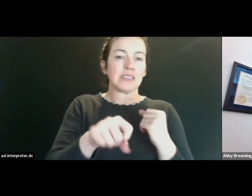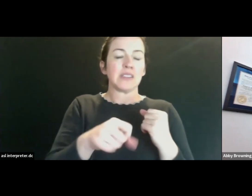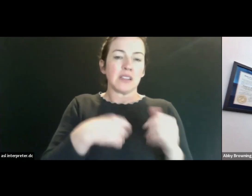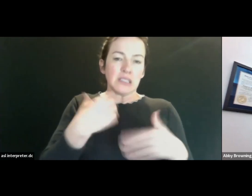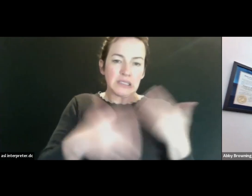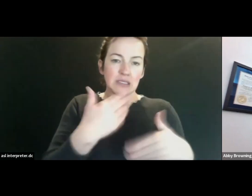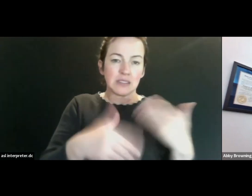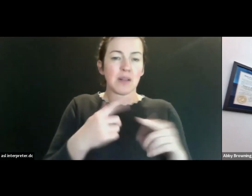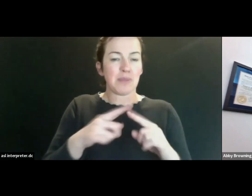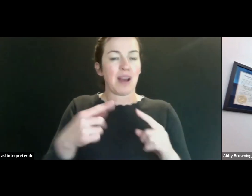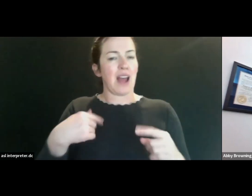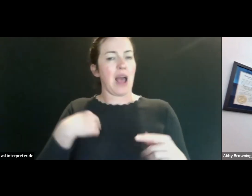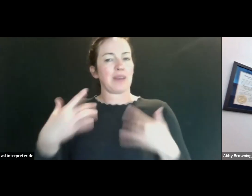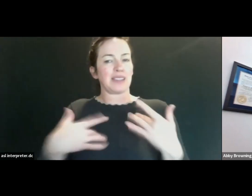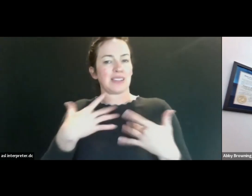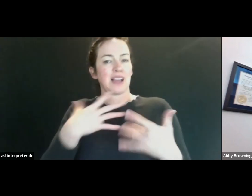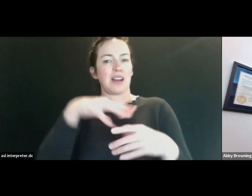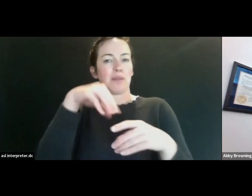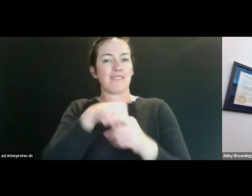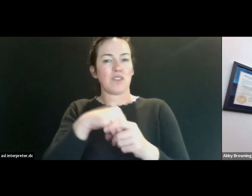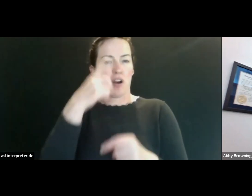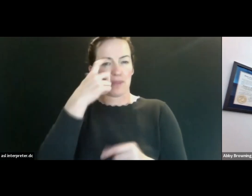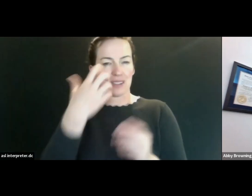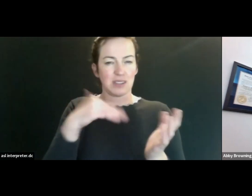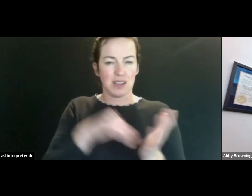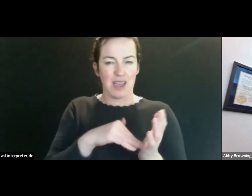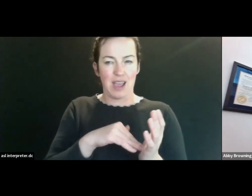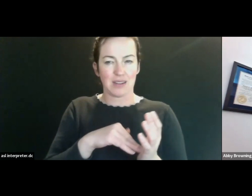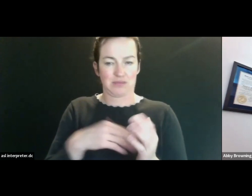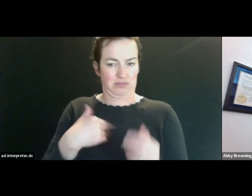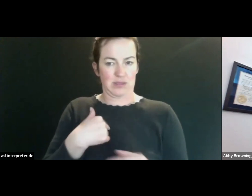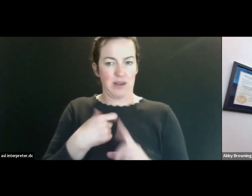a part of this. Again, I can only speak for the emergency services piece of it, there's